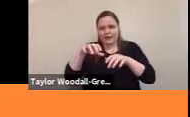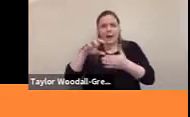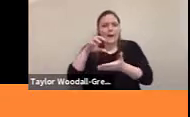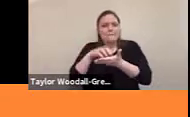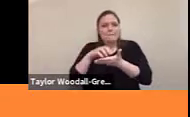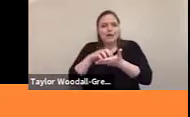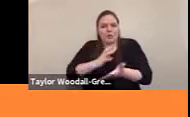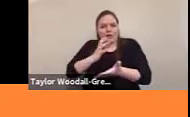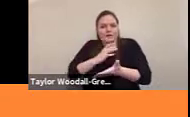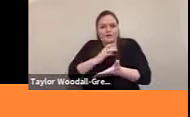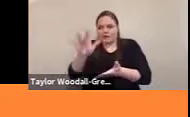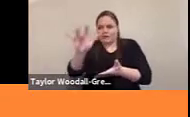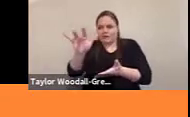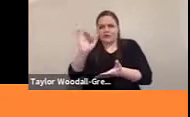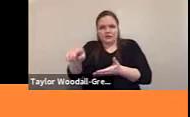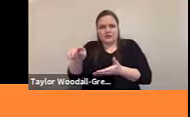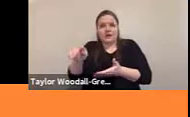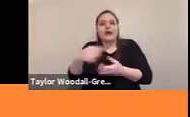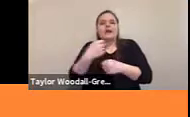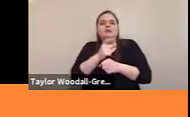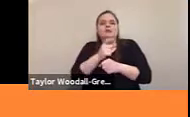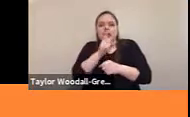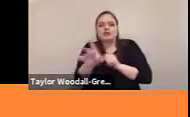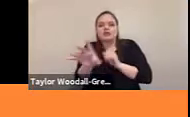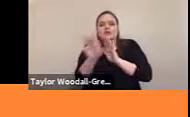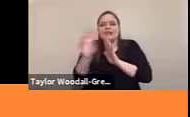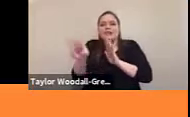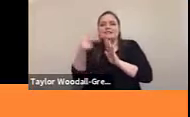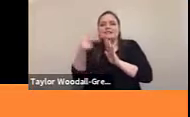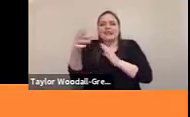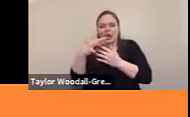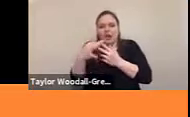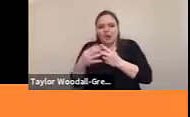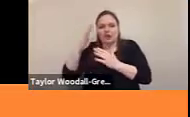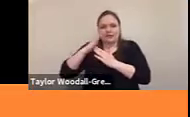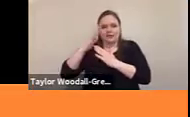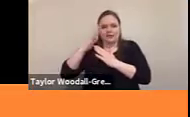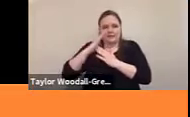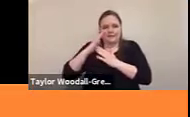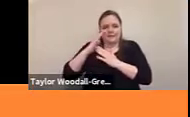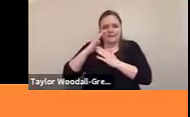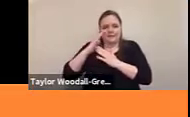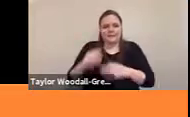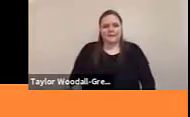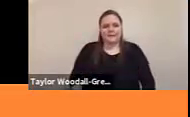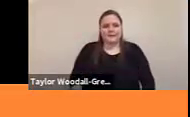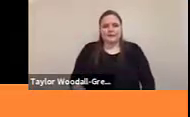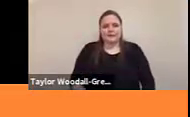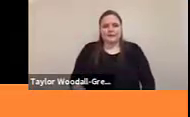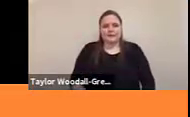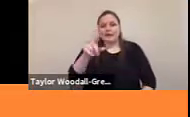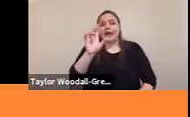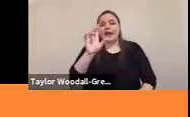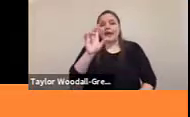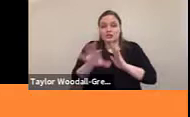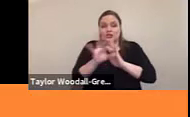and just make sure that you select the second option at the top and then choose the RGV Slider's option.